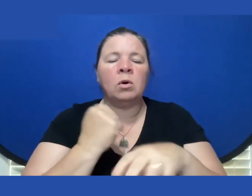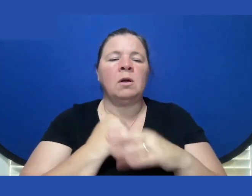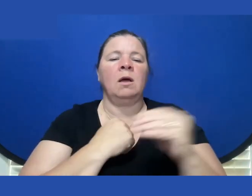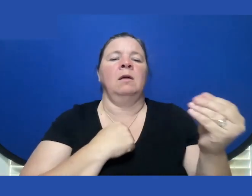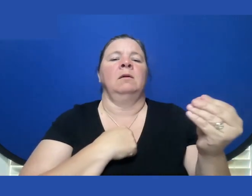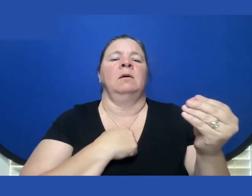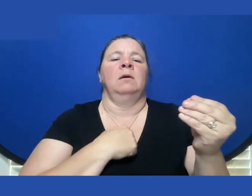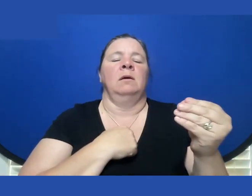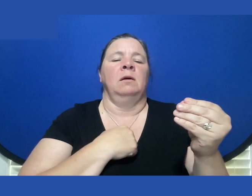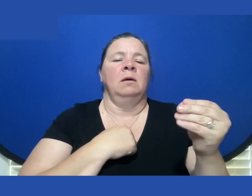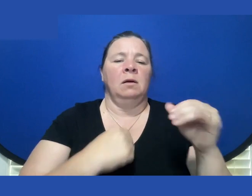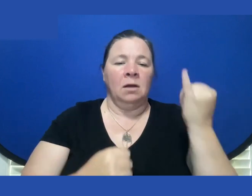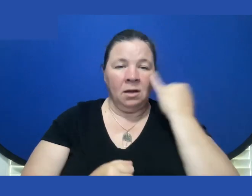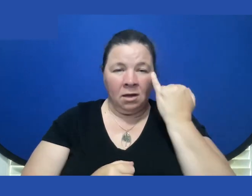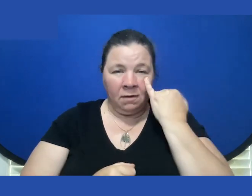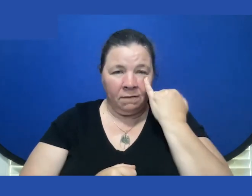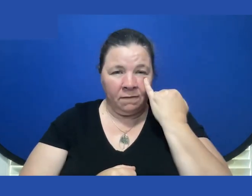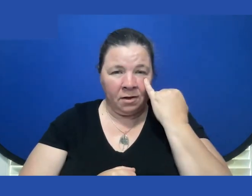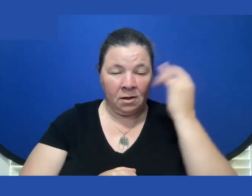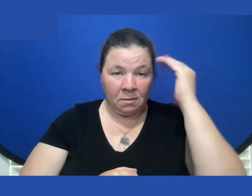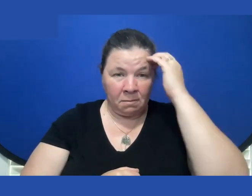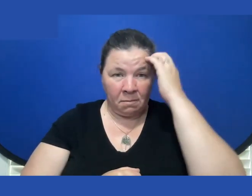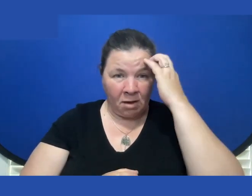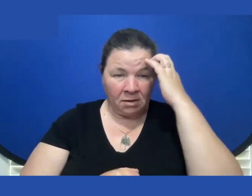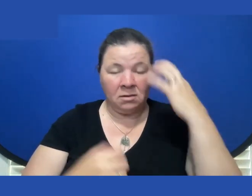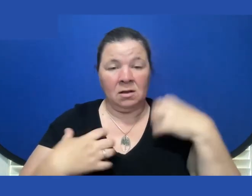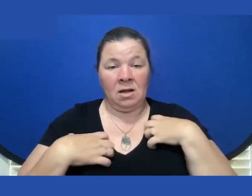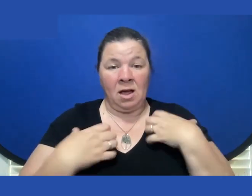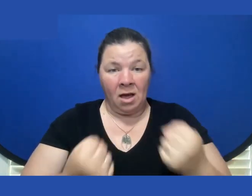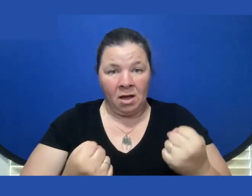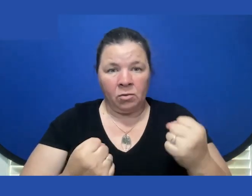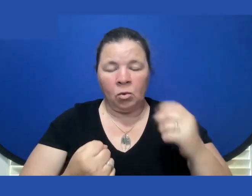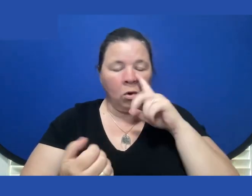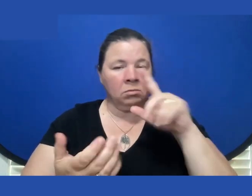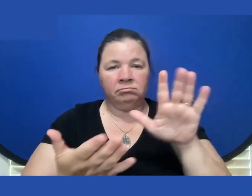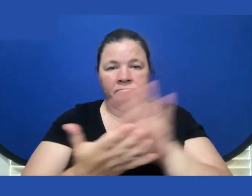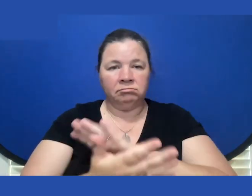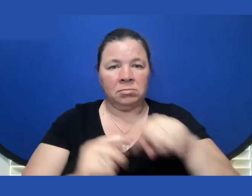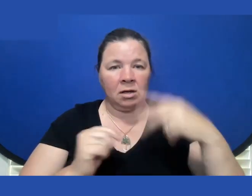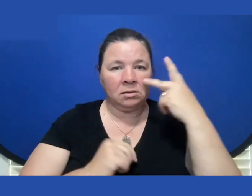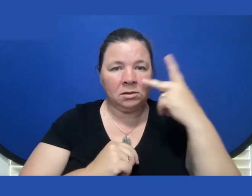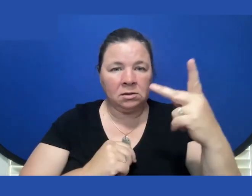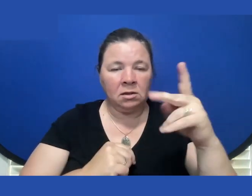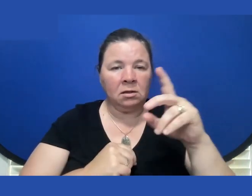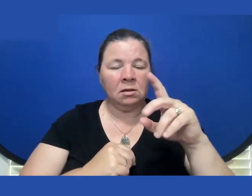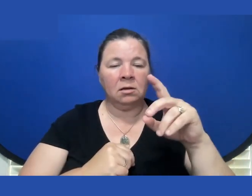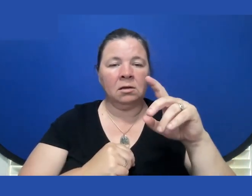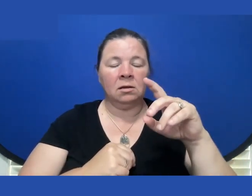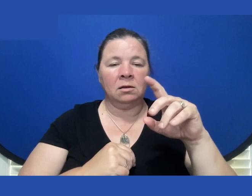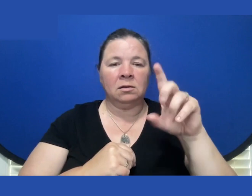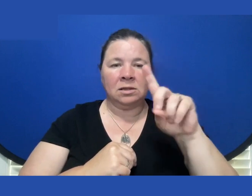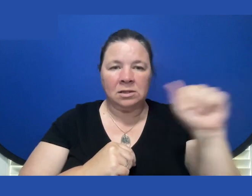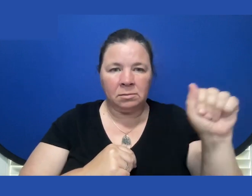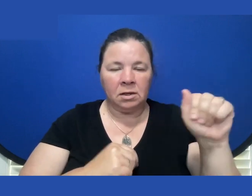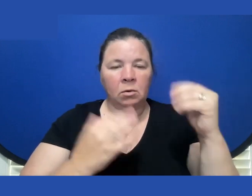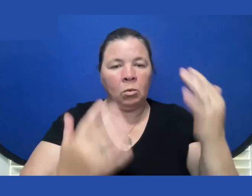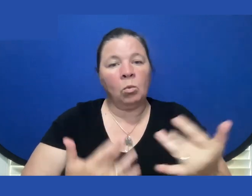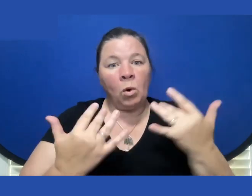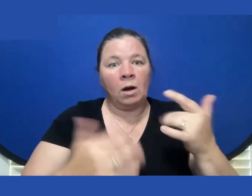and in particular if it's a mental health disability or invisible disabilities, you know, I would think that that waiting time